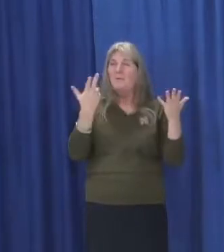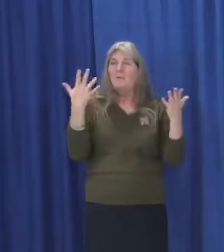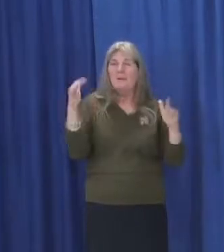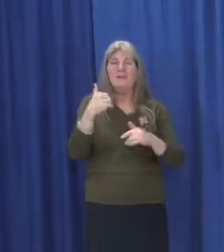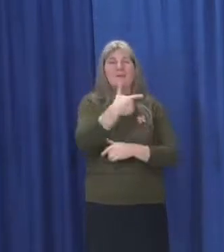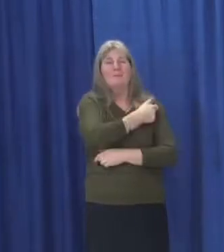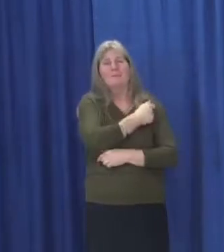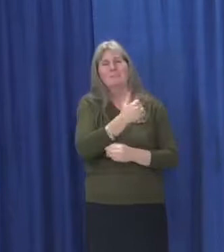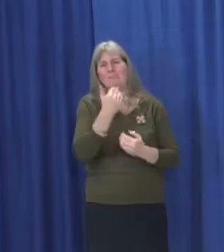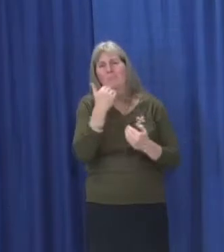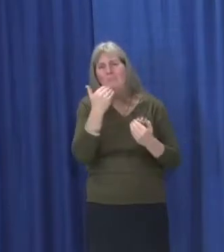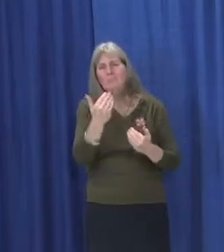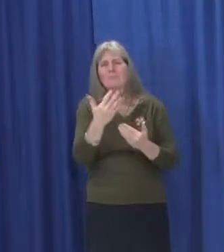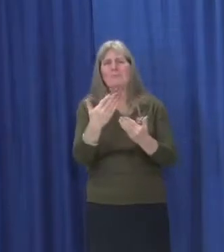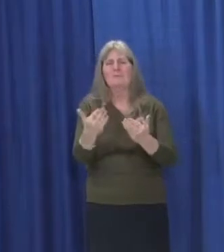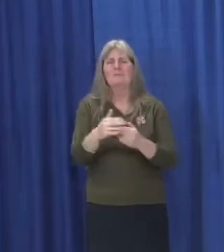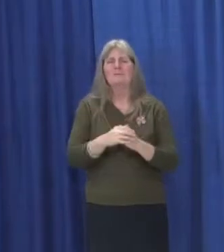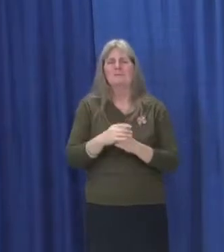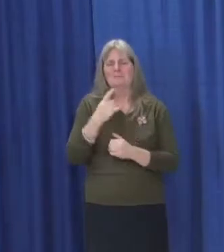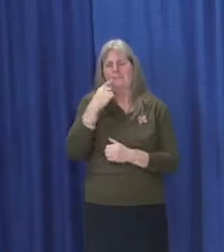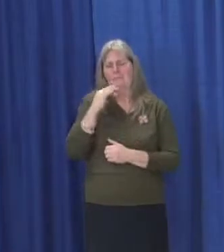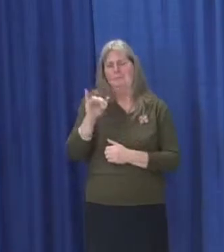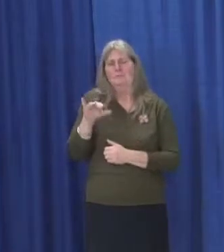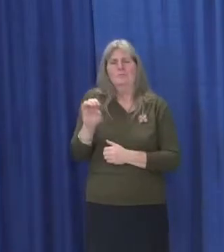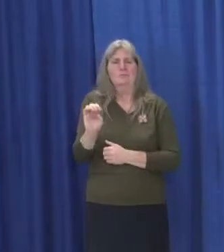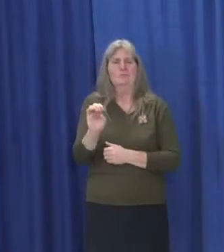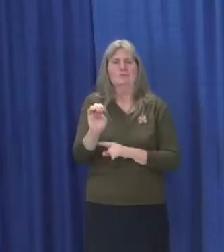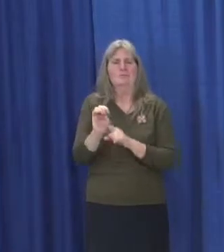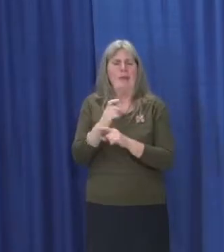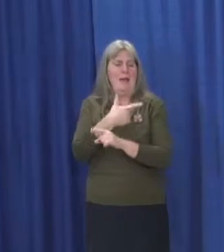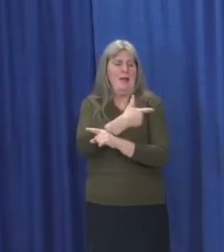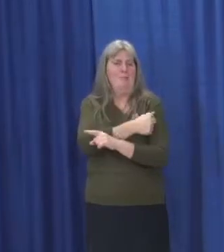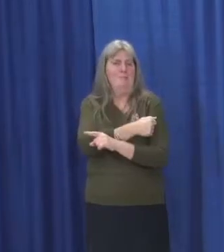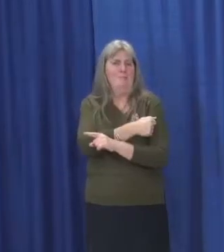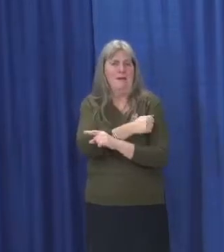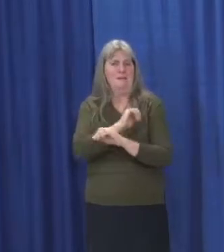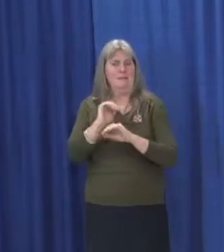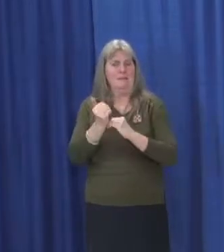vaccinated and in June we saw that vaccination limited the